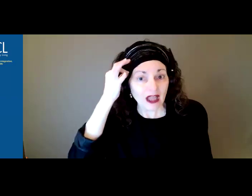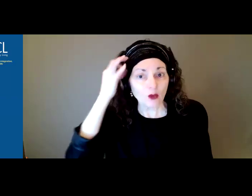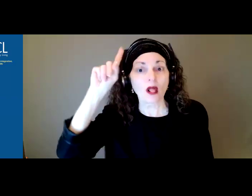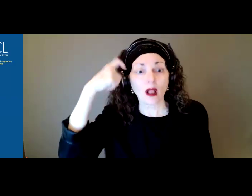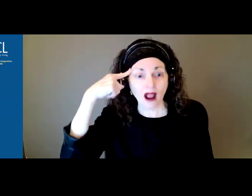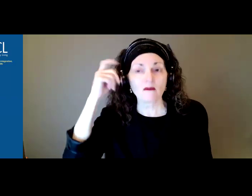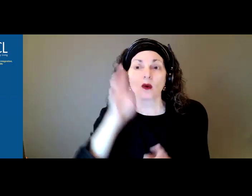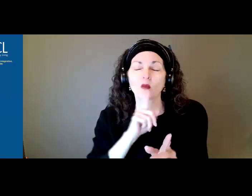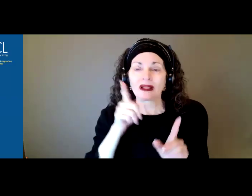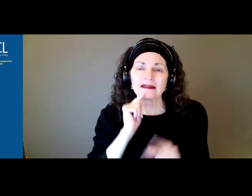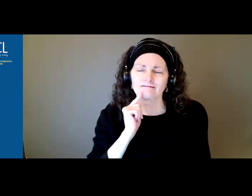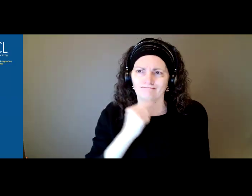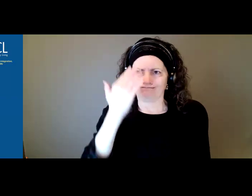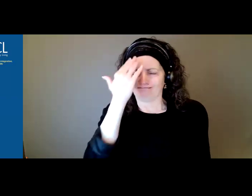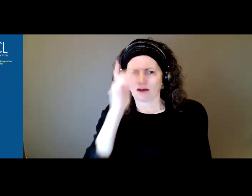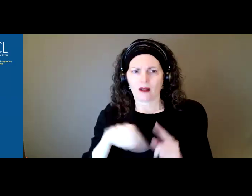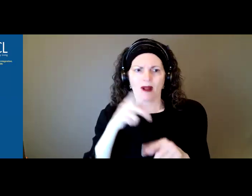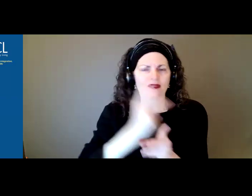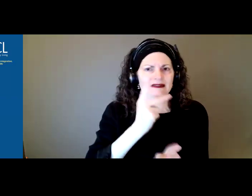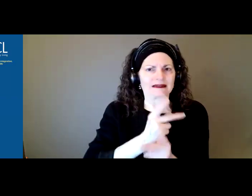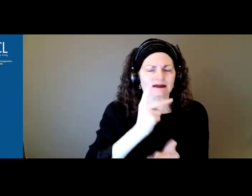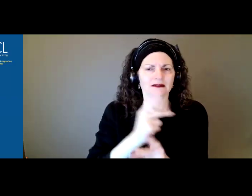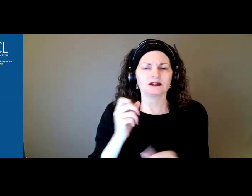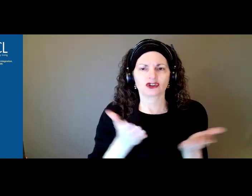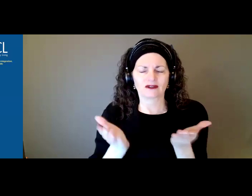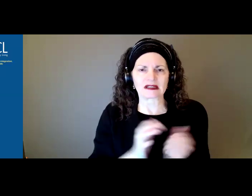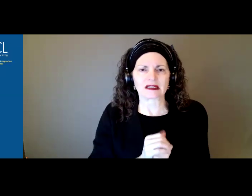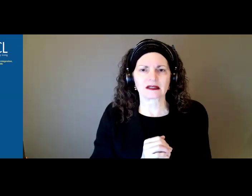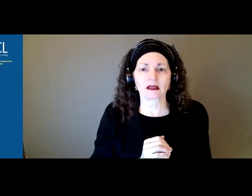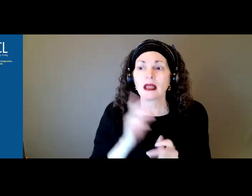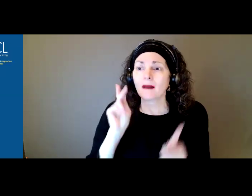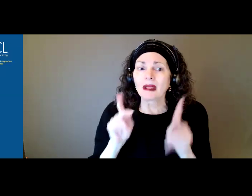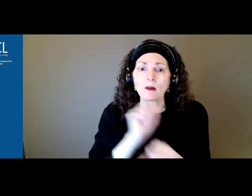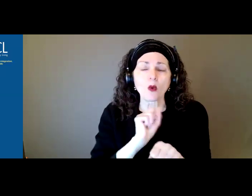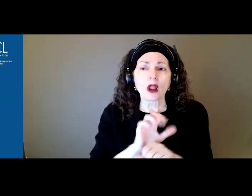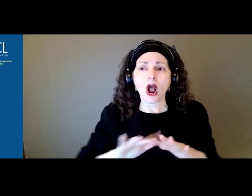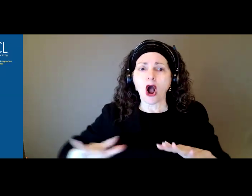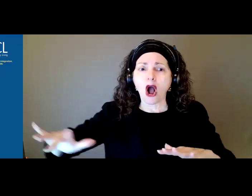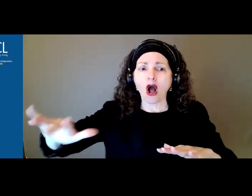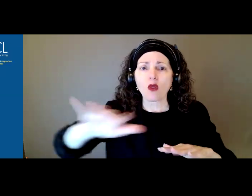Working with colleagues across the federal departments and agencies represented on today's webinar,